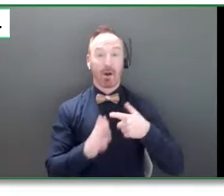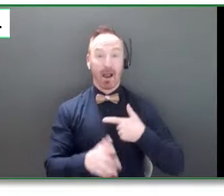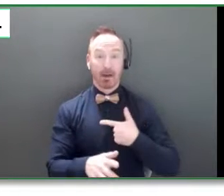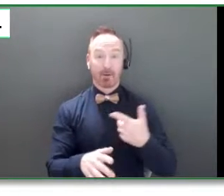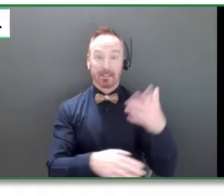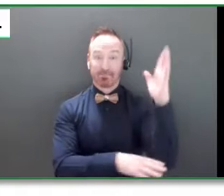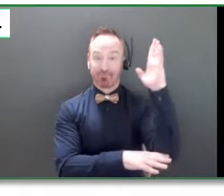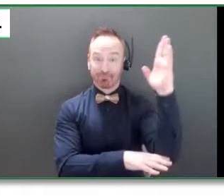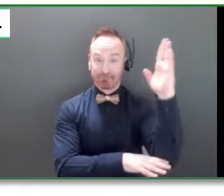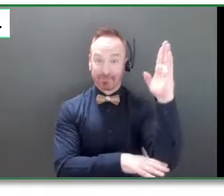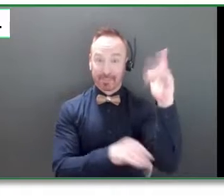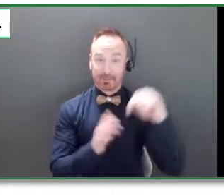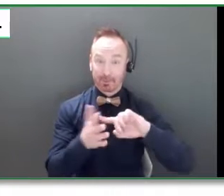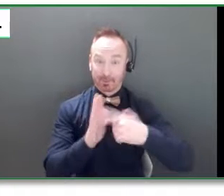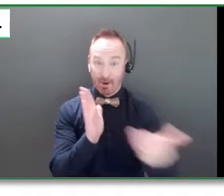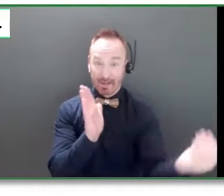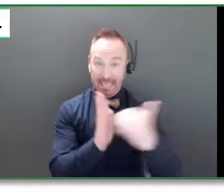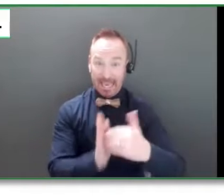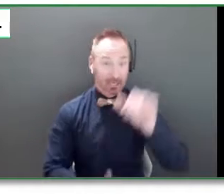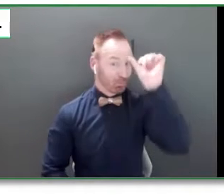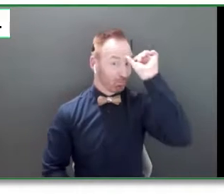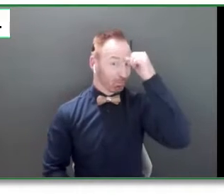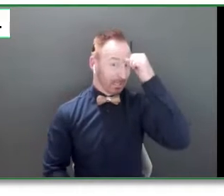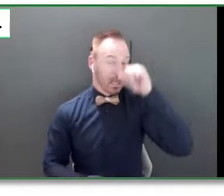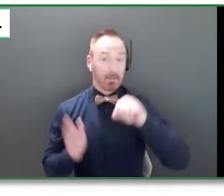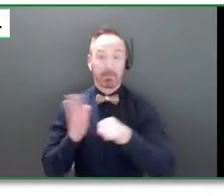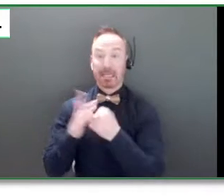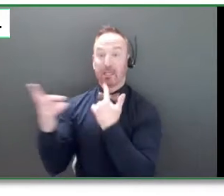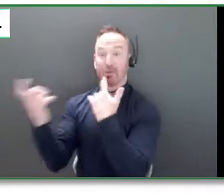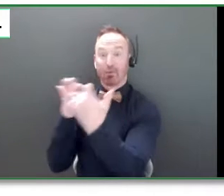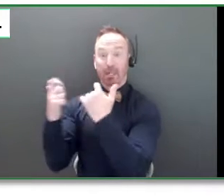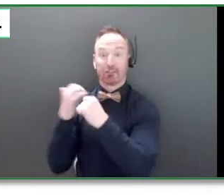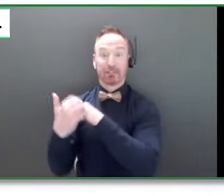reminder, information about how to submit questions and how to access French